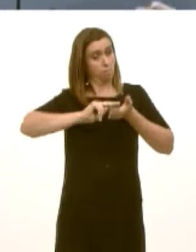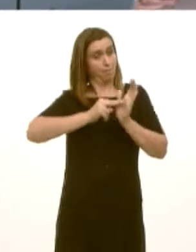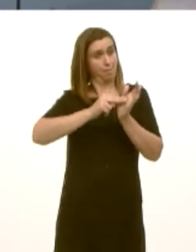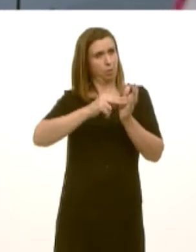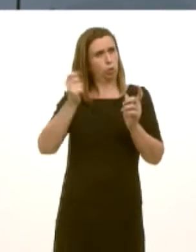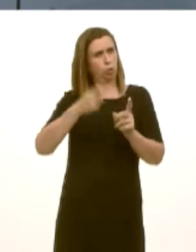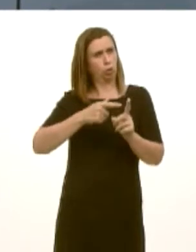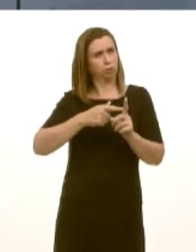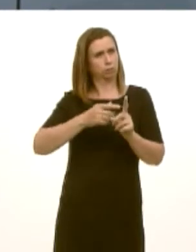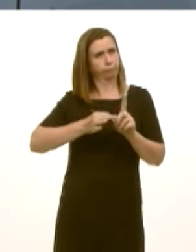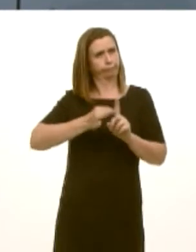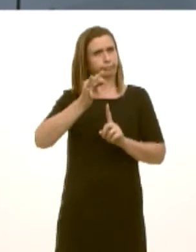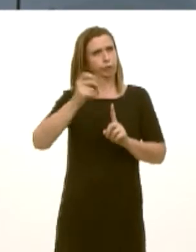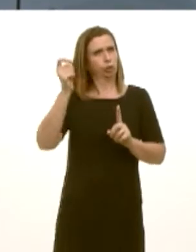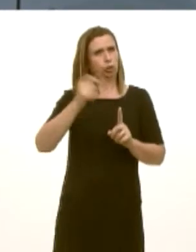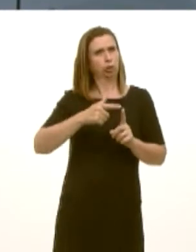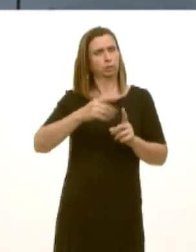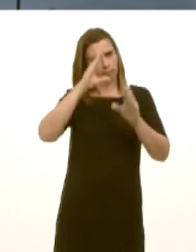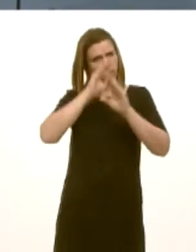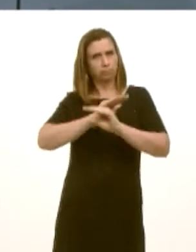should have communicated information about road closures sooner, which we all agree with.